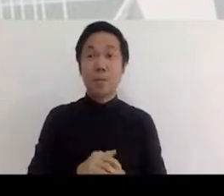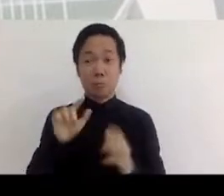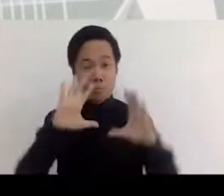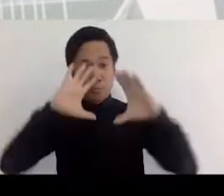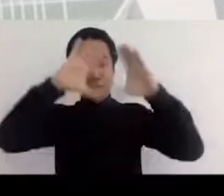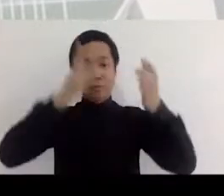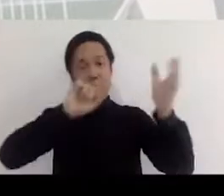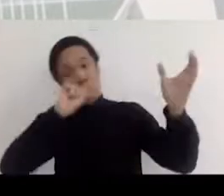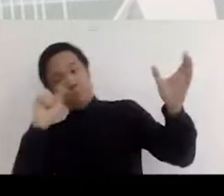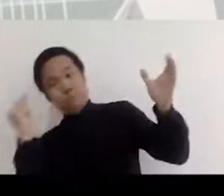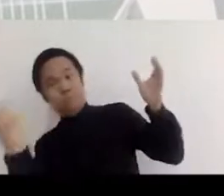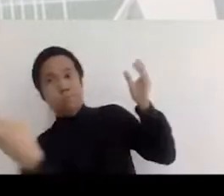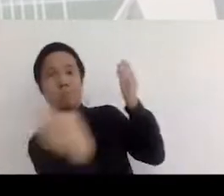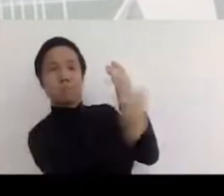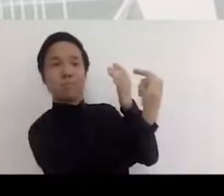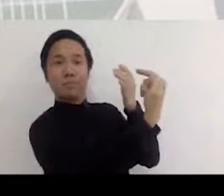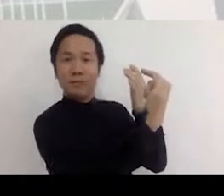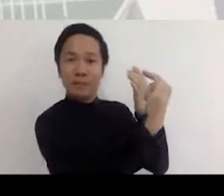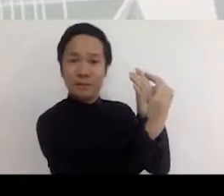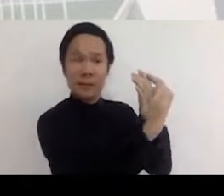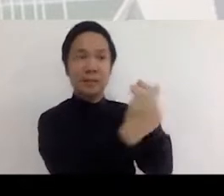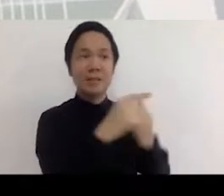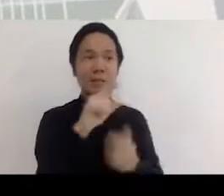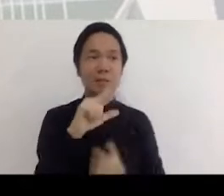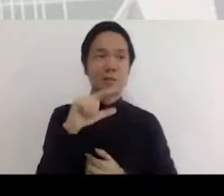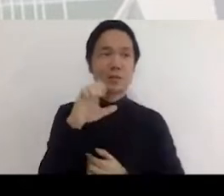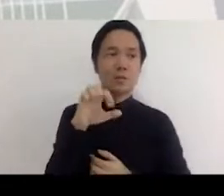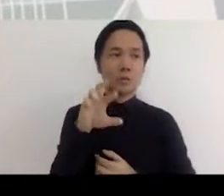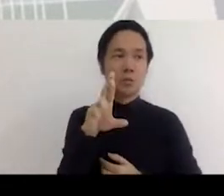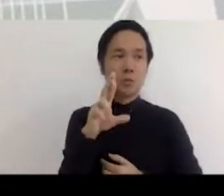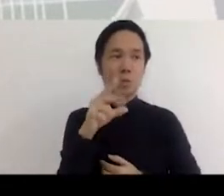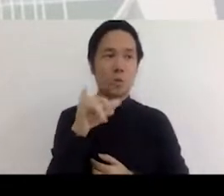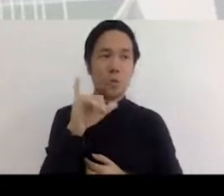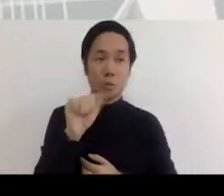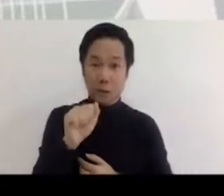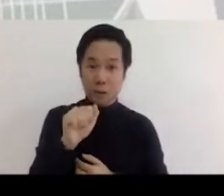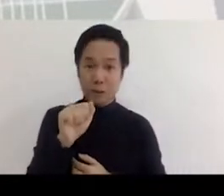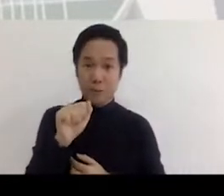and has been one of the driving forces of the United Nations Disability Inclusion Strategy